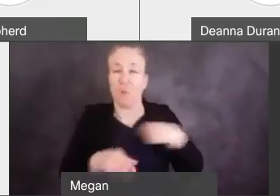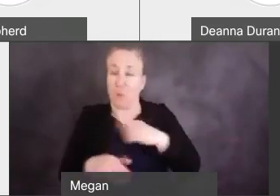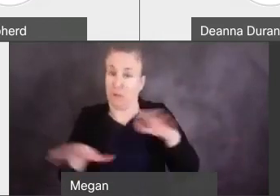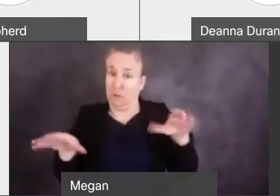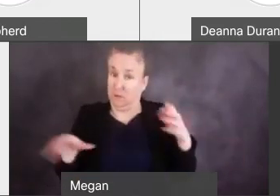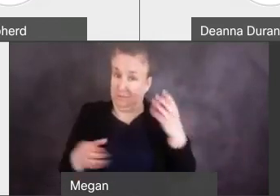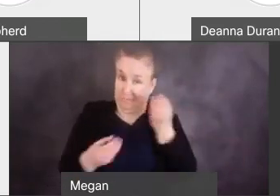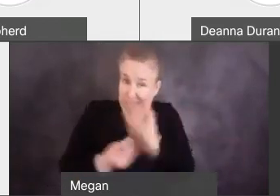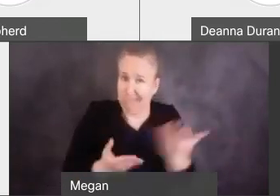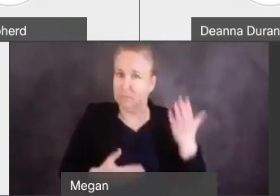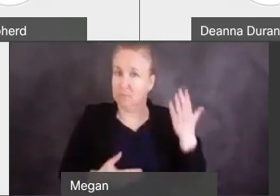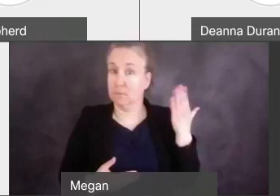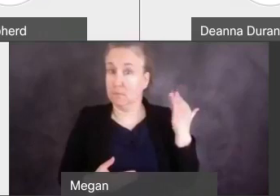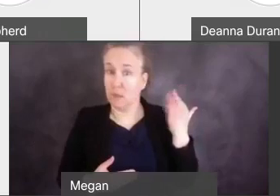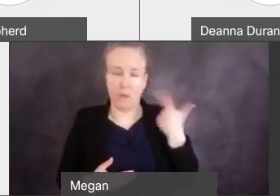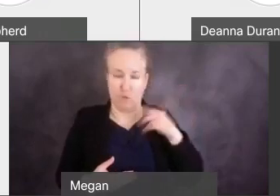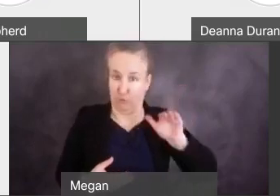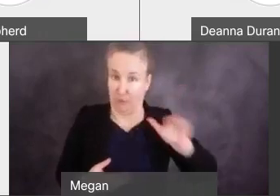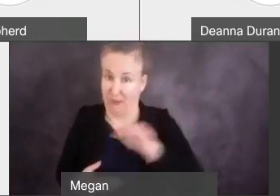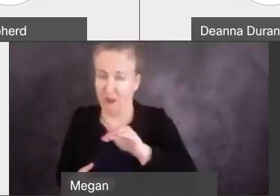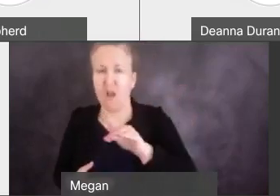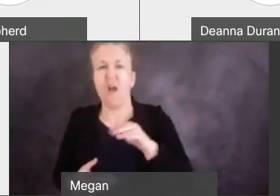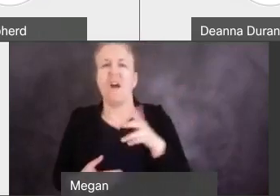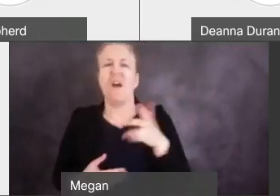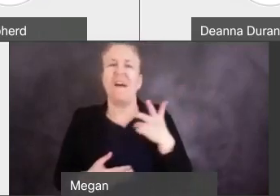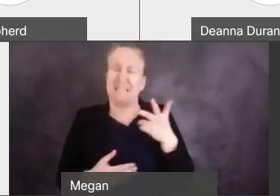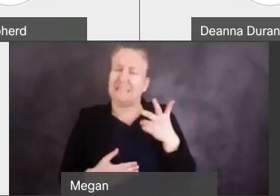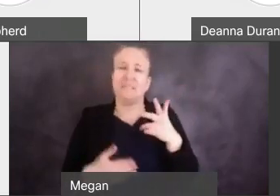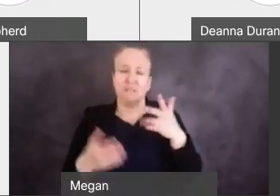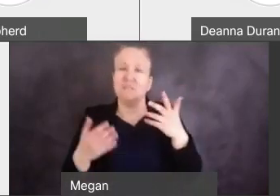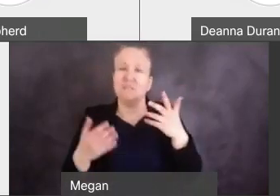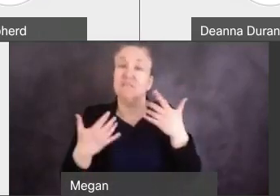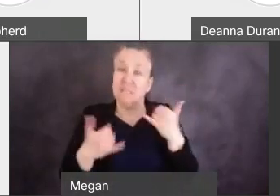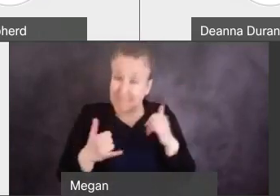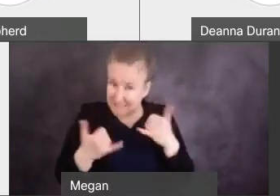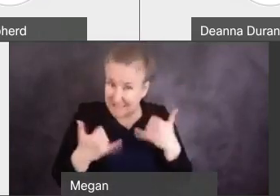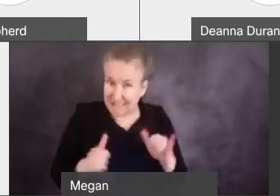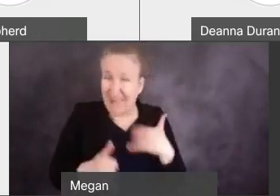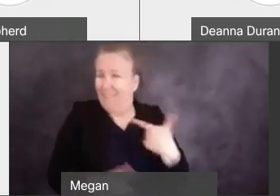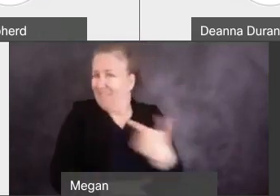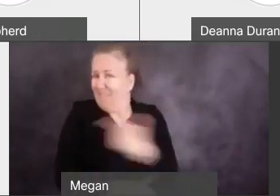that we still have a lot of [virus] in our midst. Today, I want to share some information